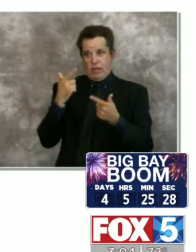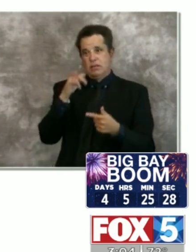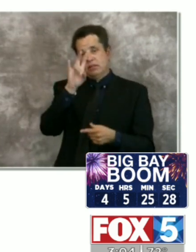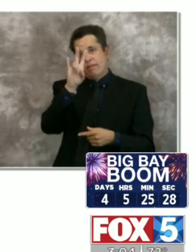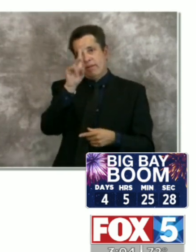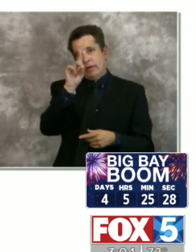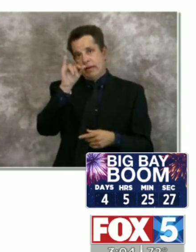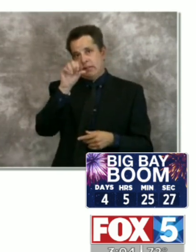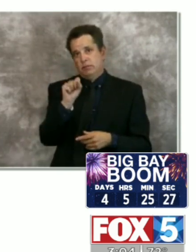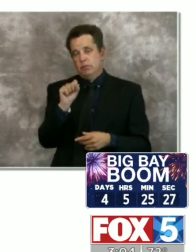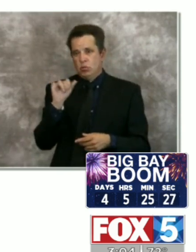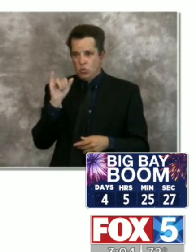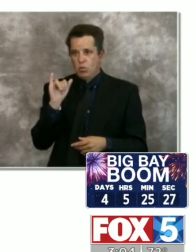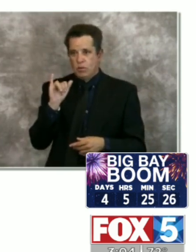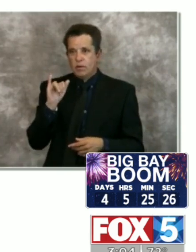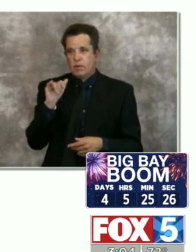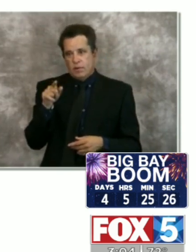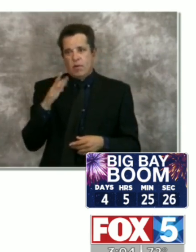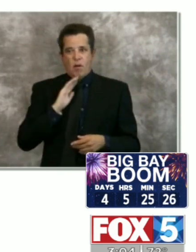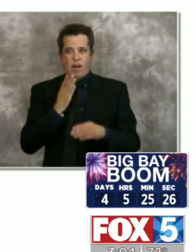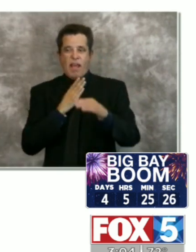DAILY NUMBER OF CASES AND IN